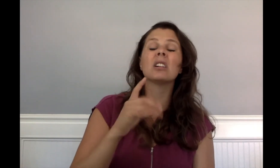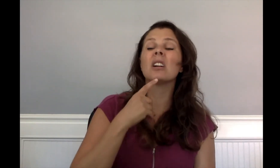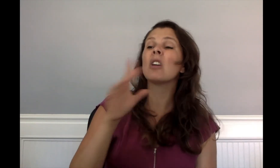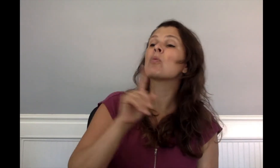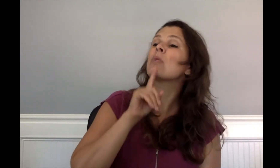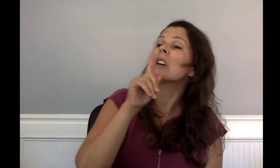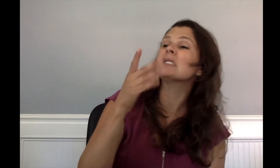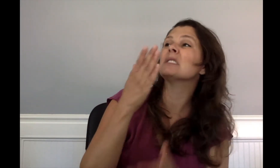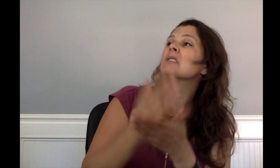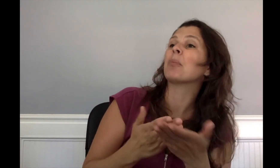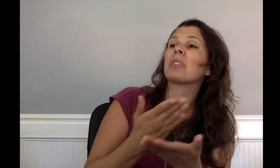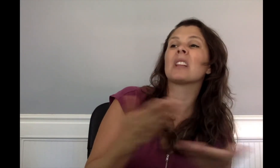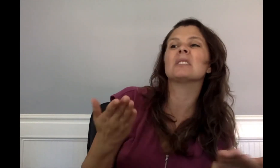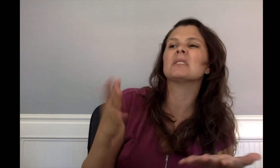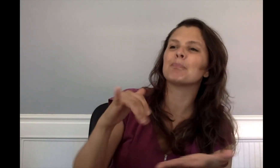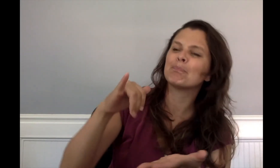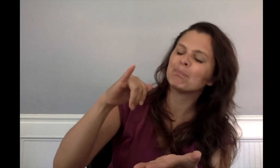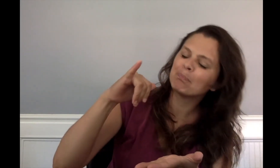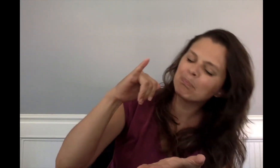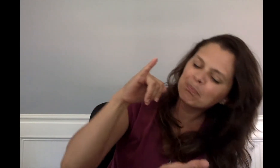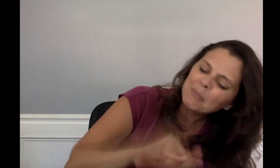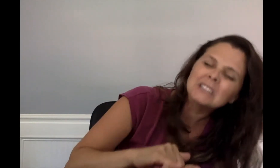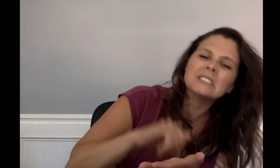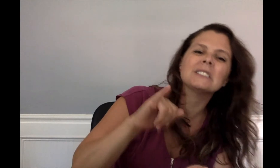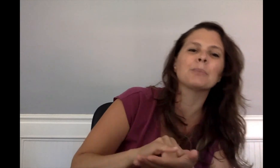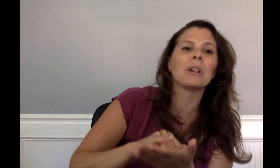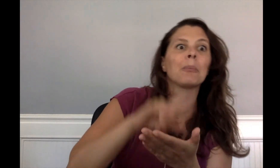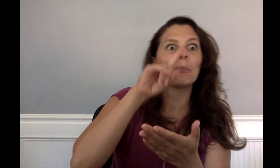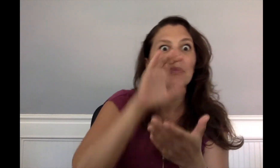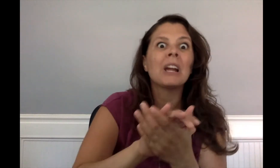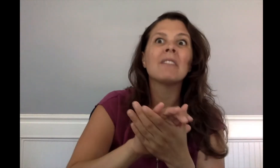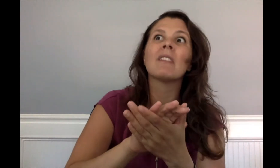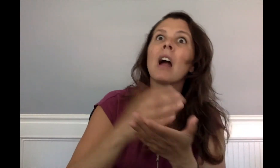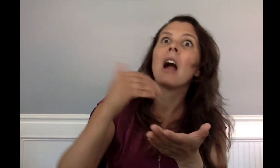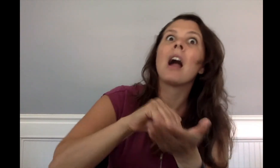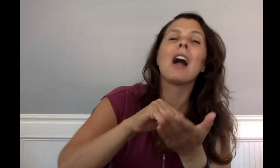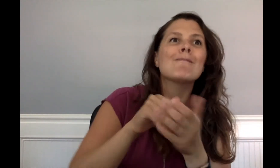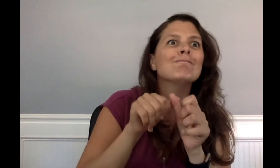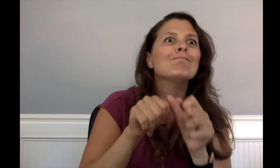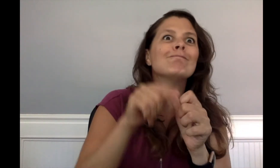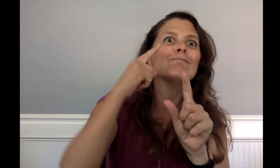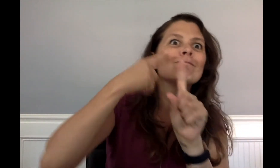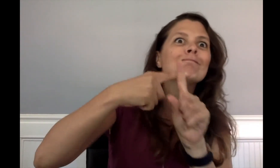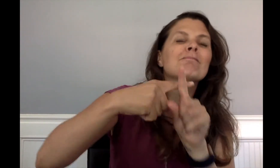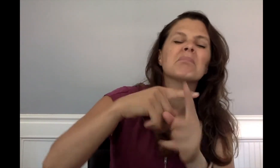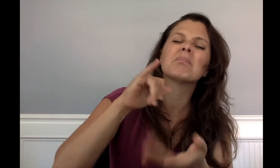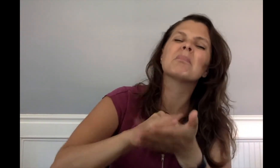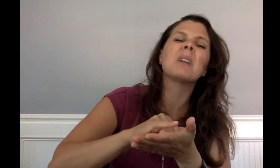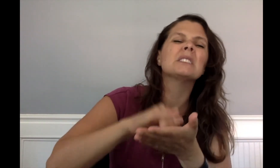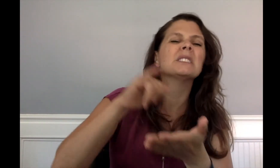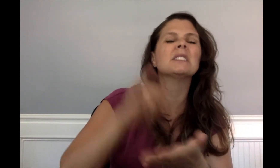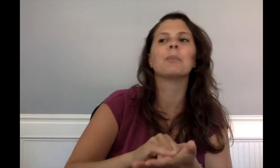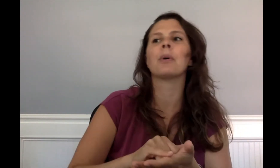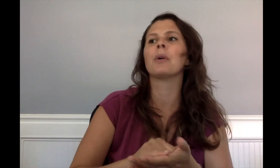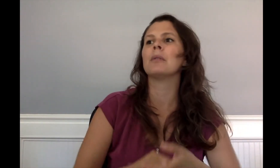"Some things," Charlie said, "are impossible to believe."